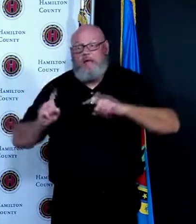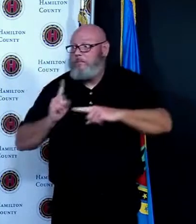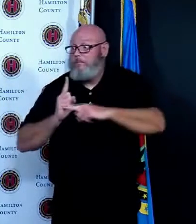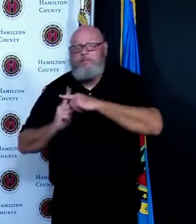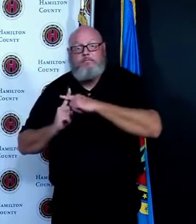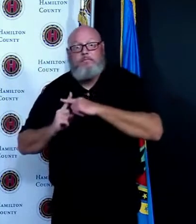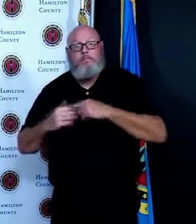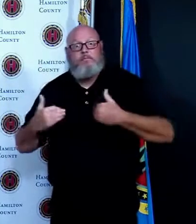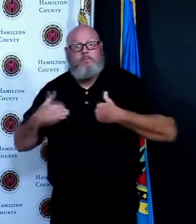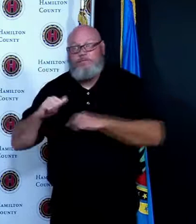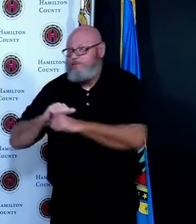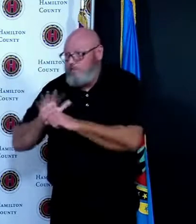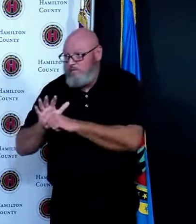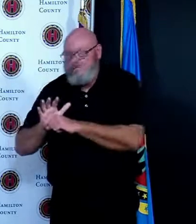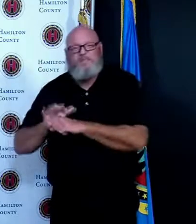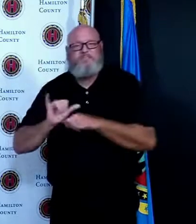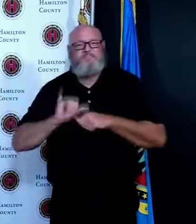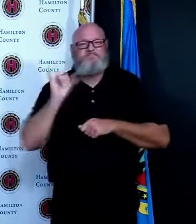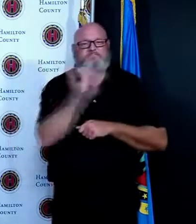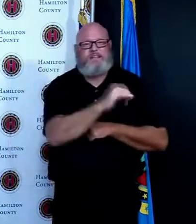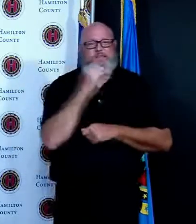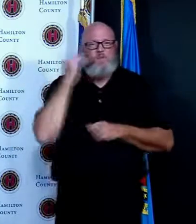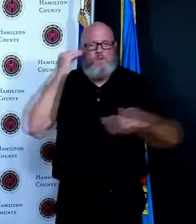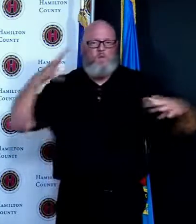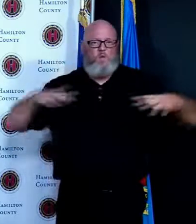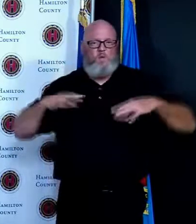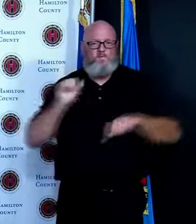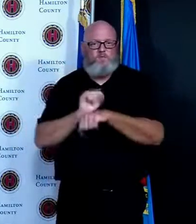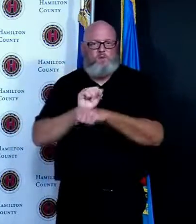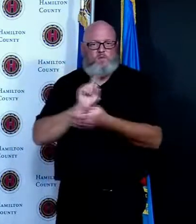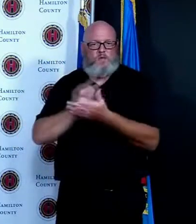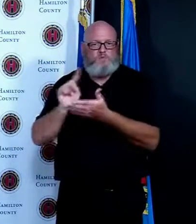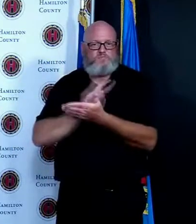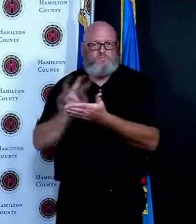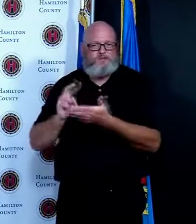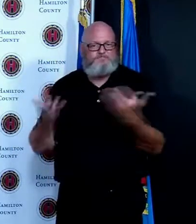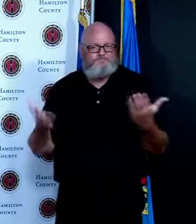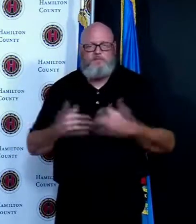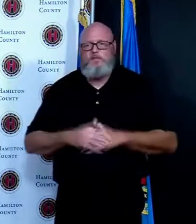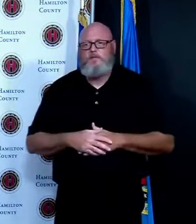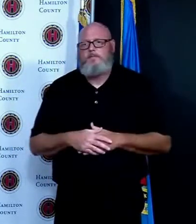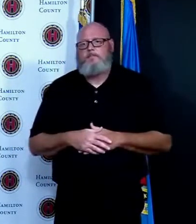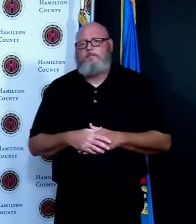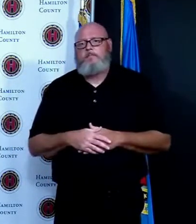medical supplies and so we're grateful for a newer partnership with united way who is helping to